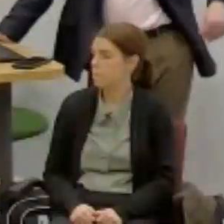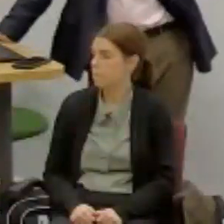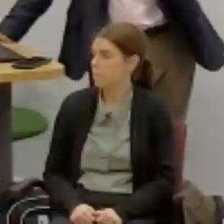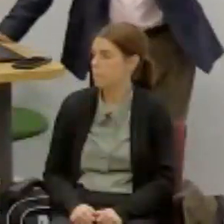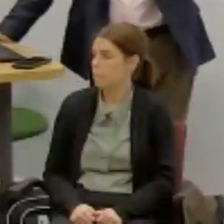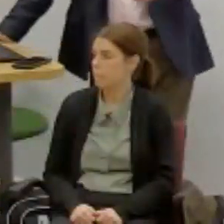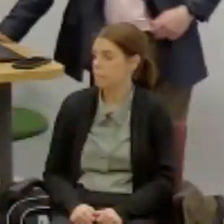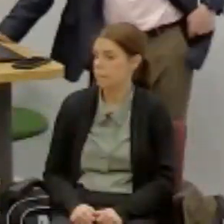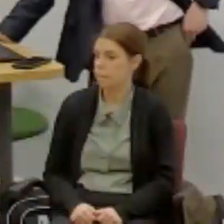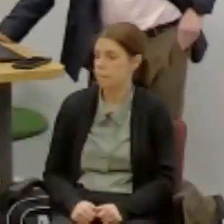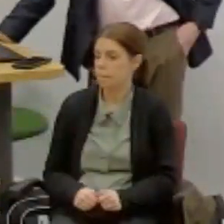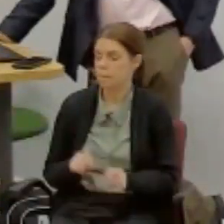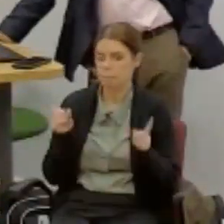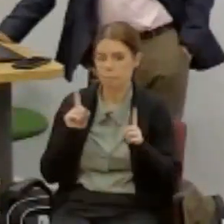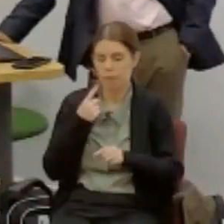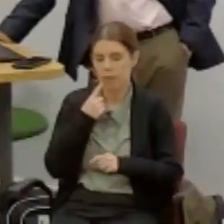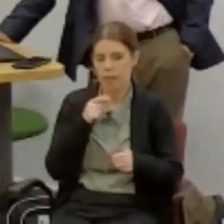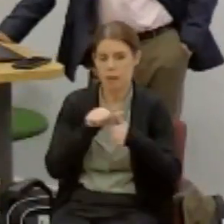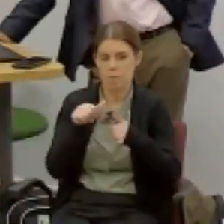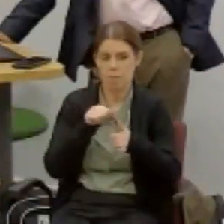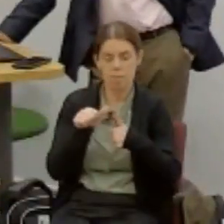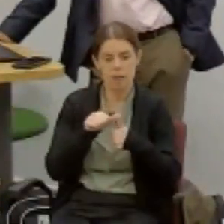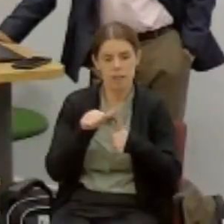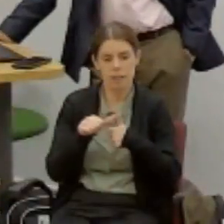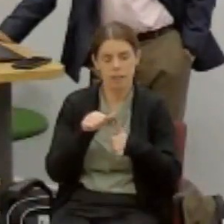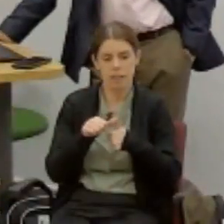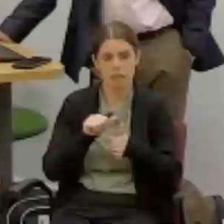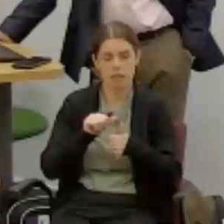Marcus ask what would you say is best practice for combat sports, such as boxing.